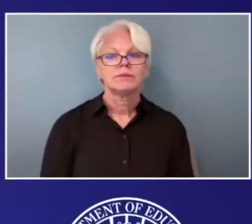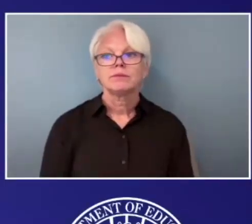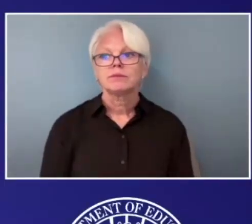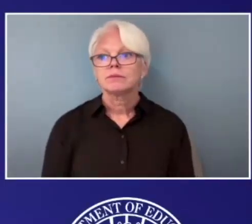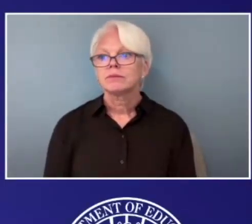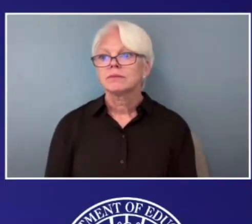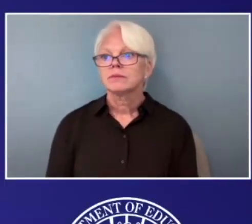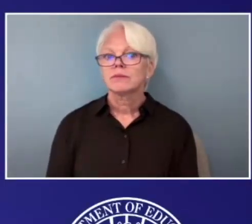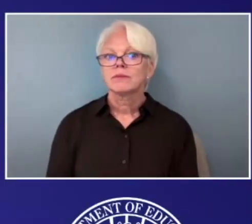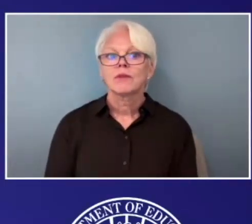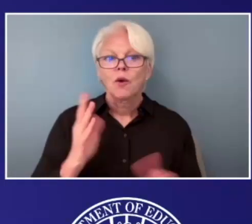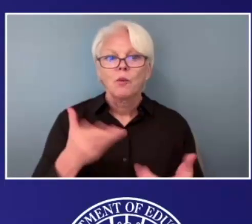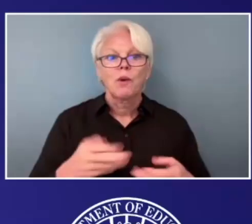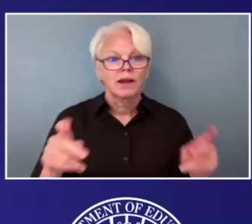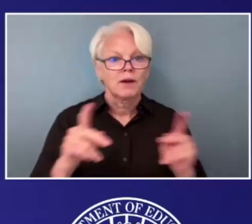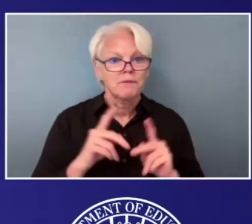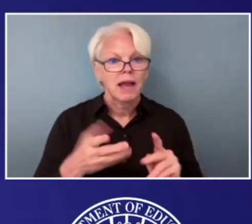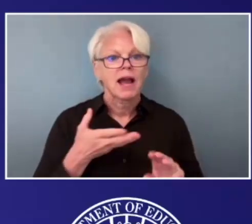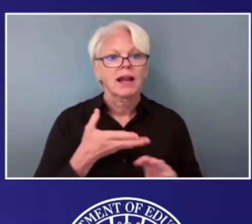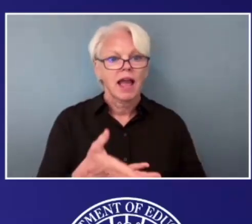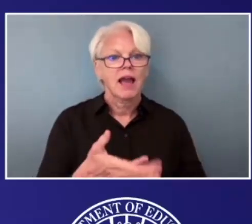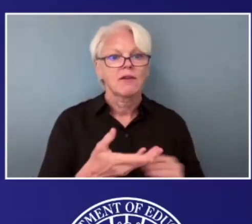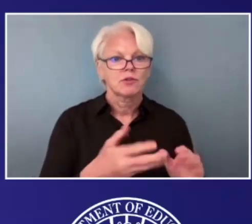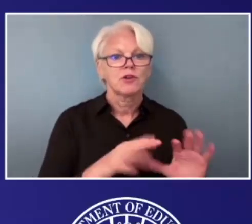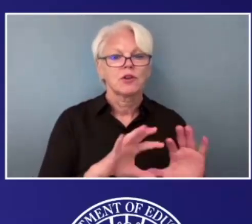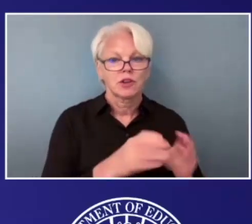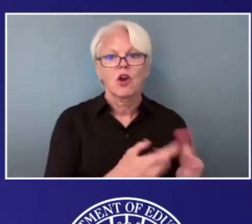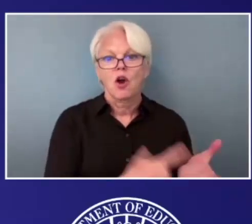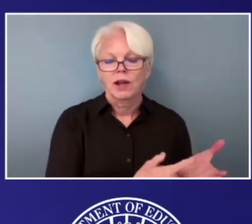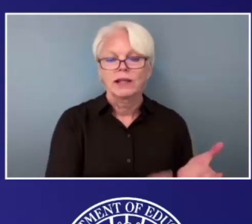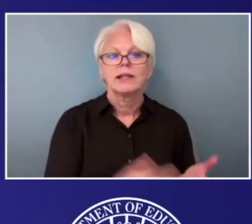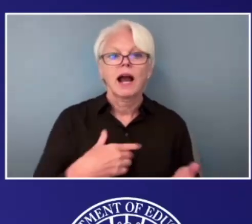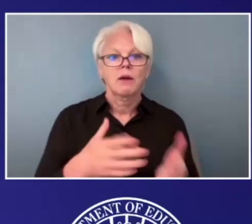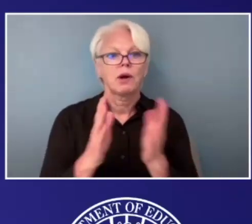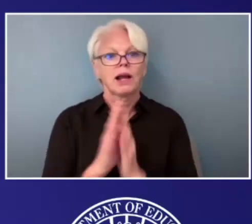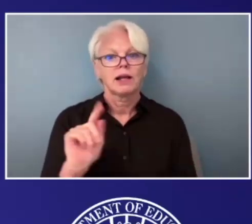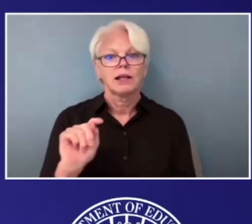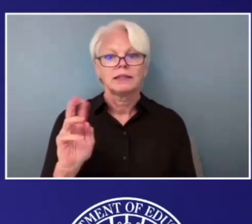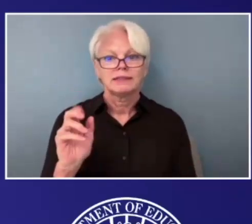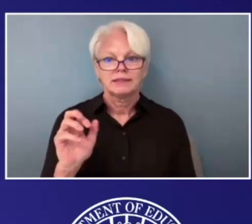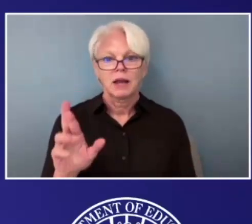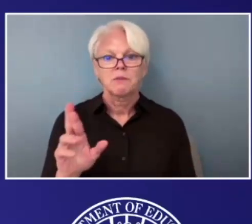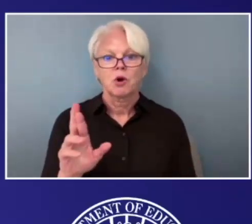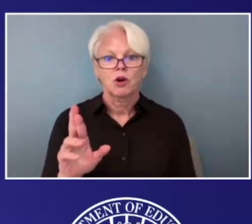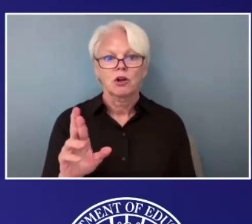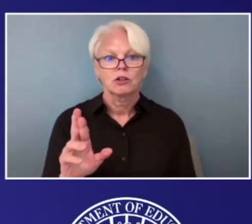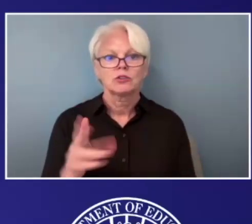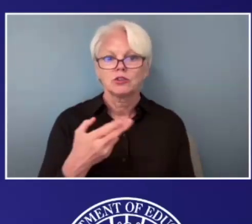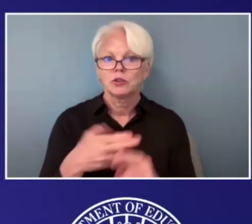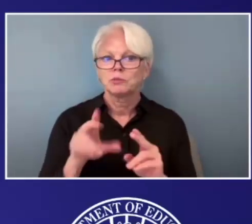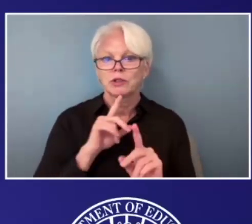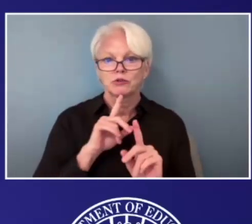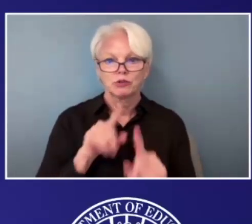Welcome back. Following our caucus, I'm going to ask Tamar to do a brief report out on that caucus.